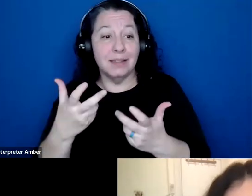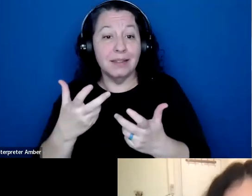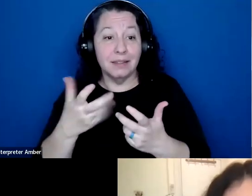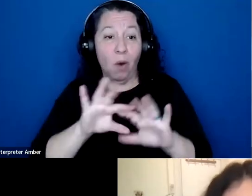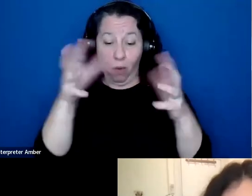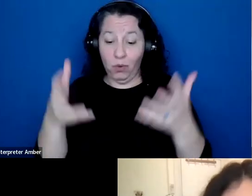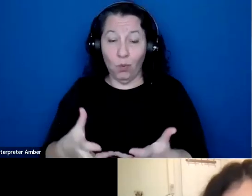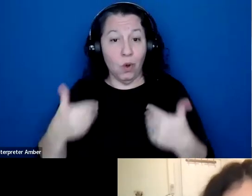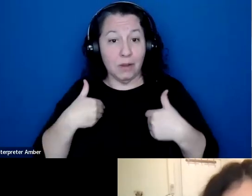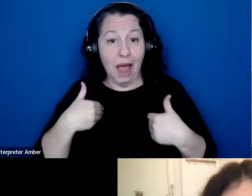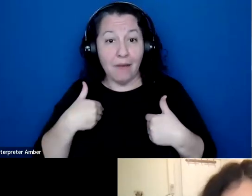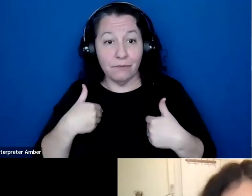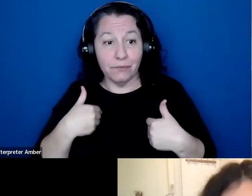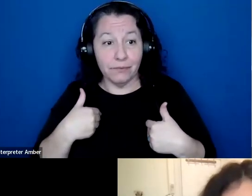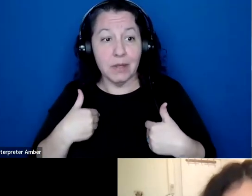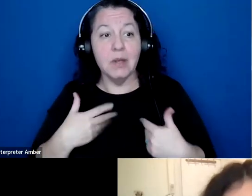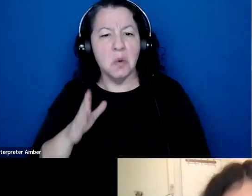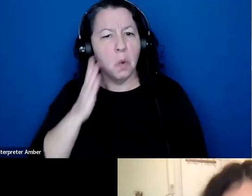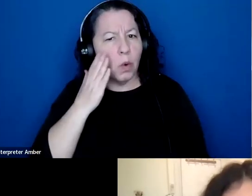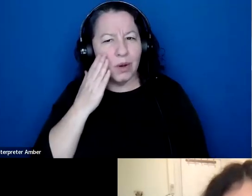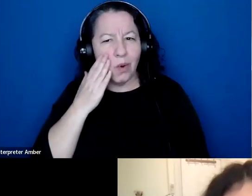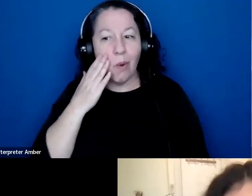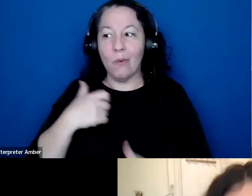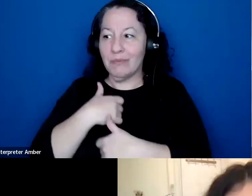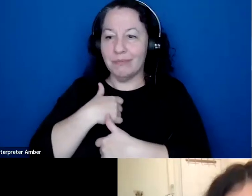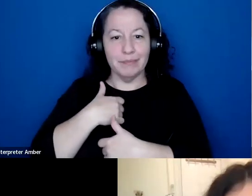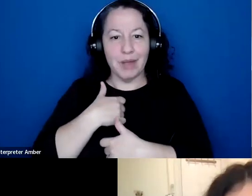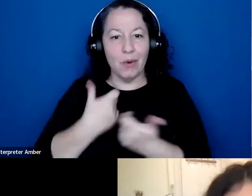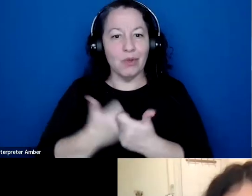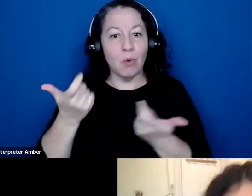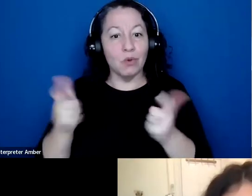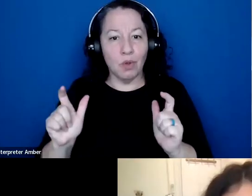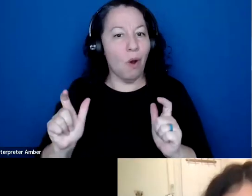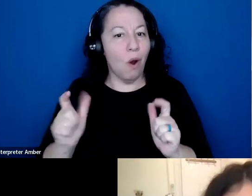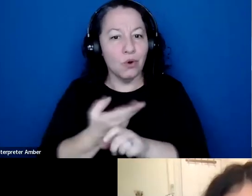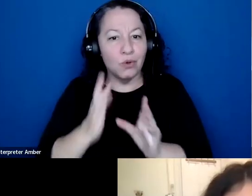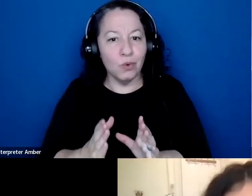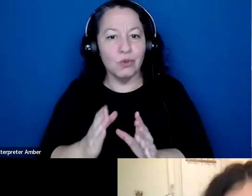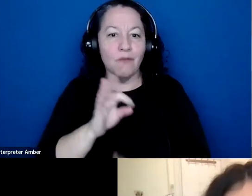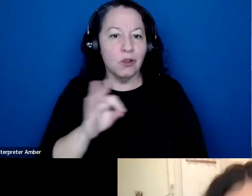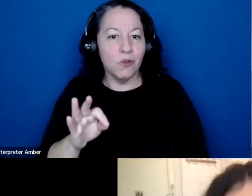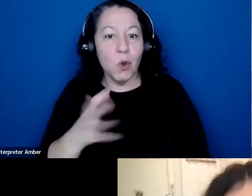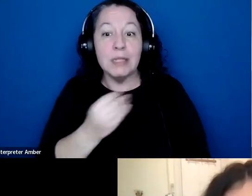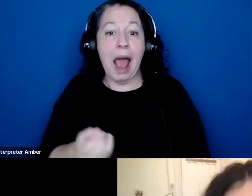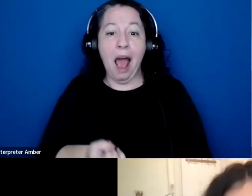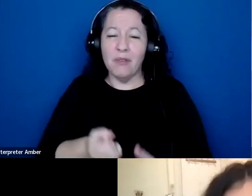We know the that the military is the largest consumer of fossil fuels and the worst emitter of greenhouse gases.